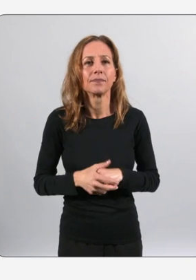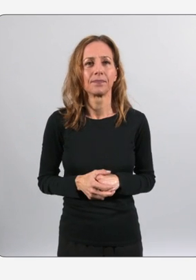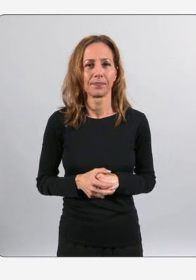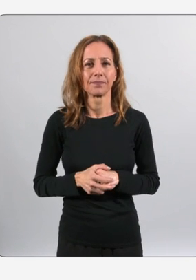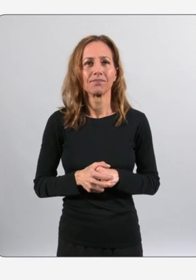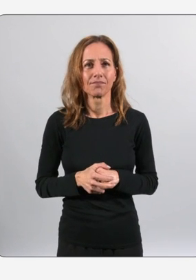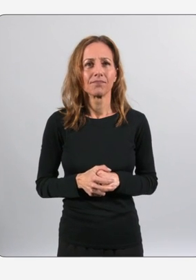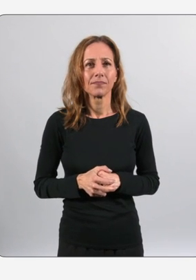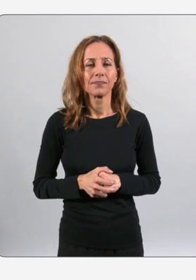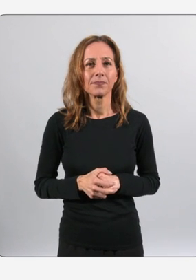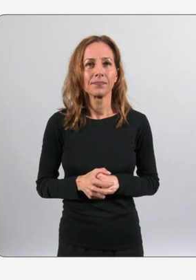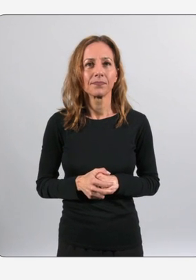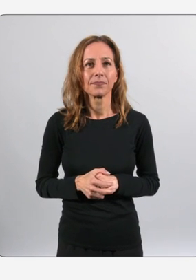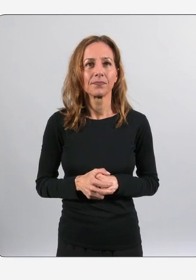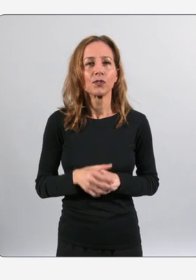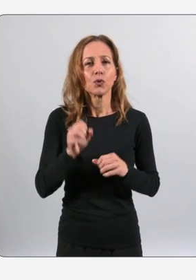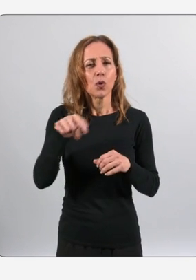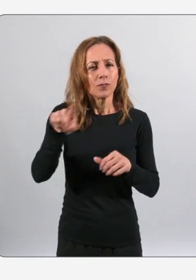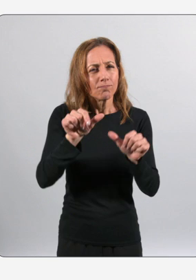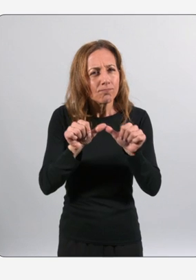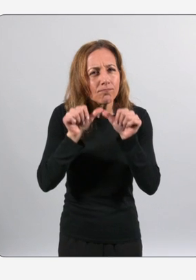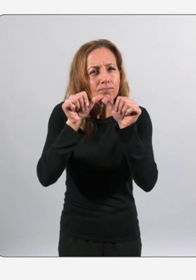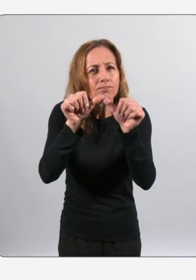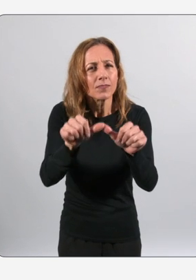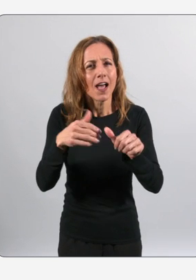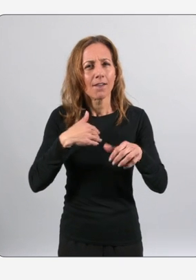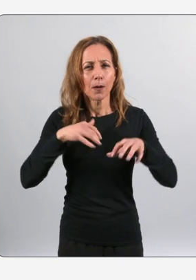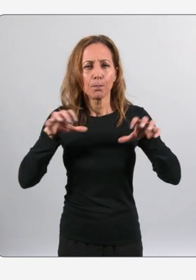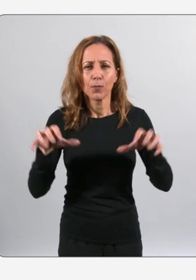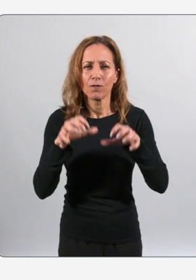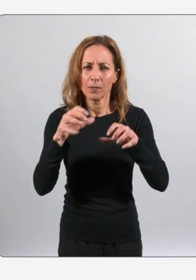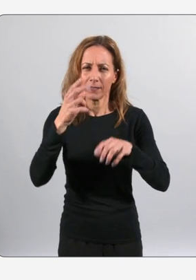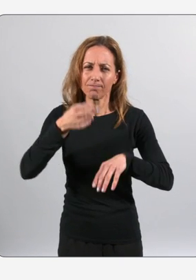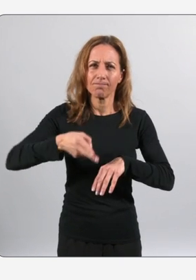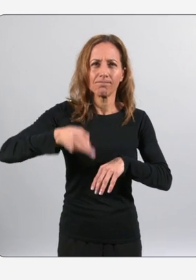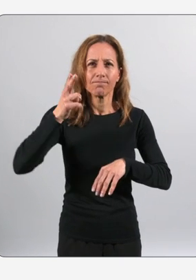you so that you continue to get the performance you've just come to expect from Search Ads.